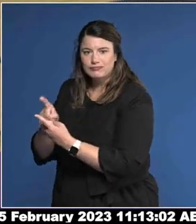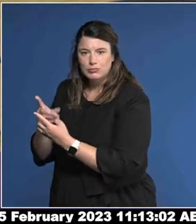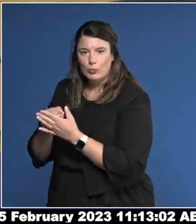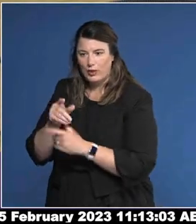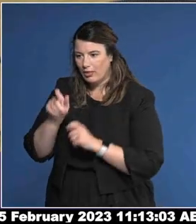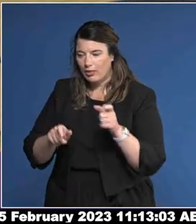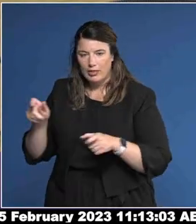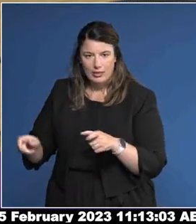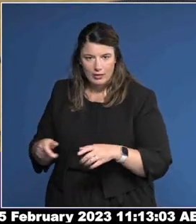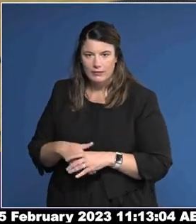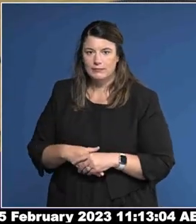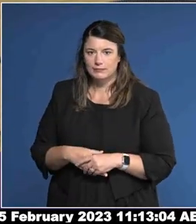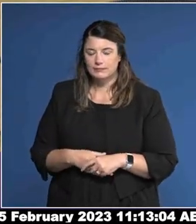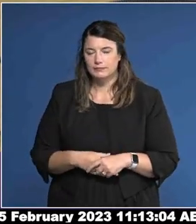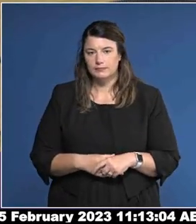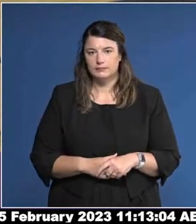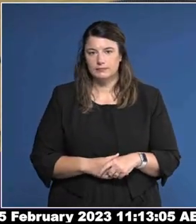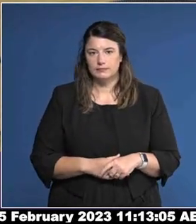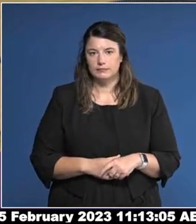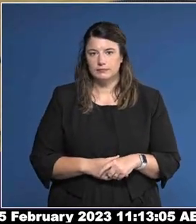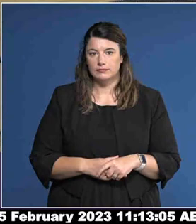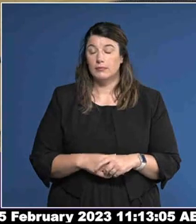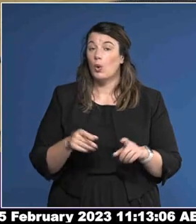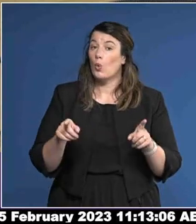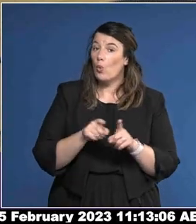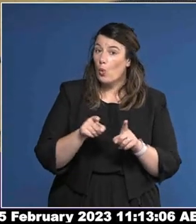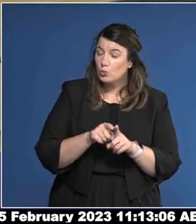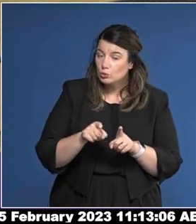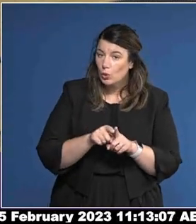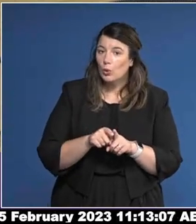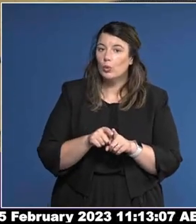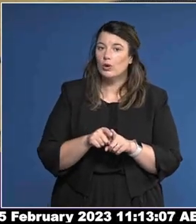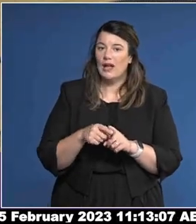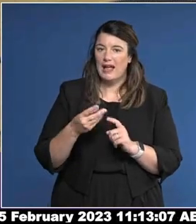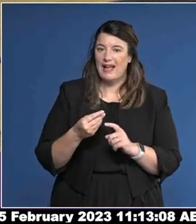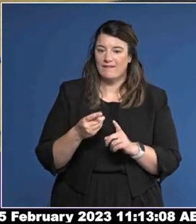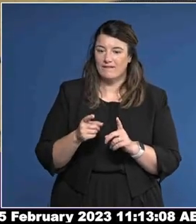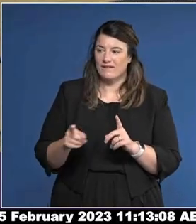to a person with disability, but you may also have the staff who coordinate the day